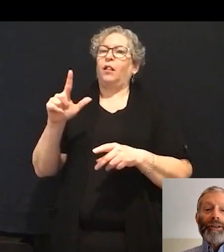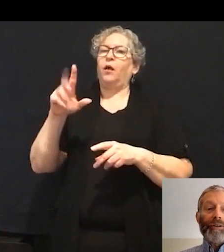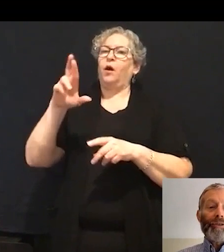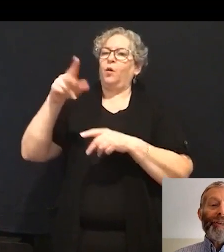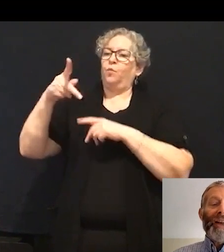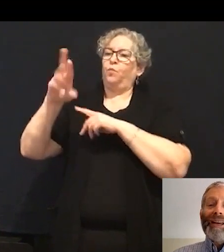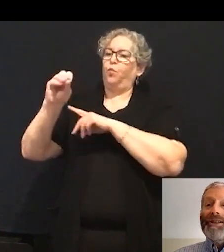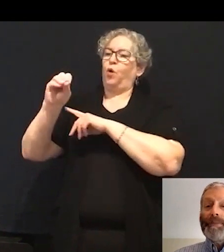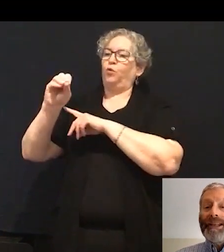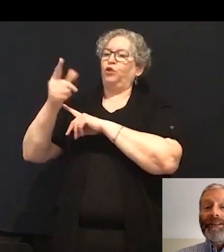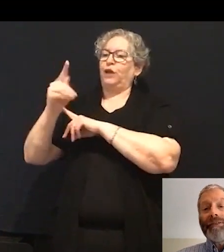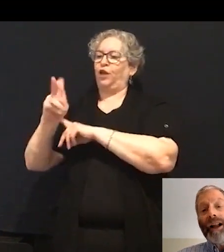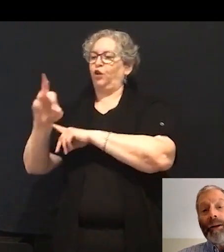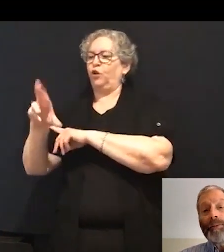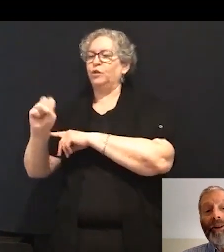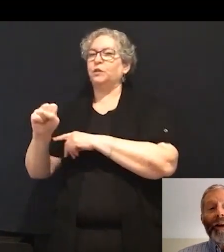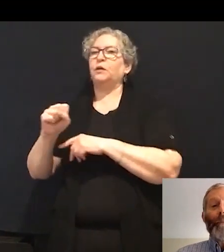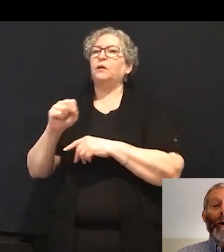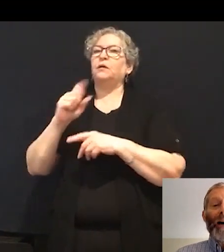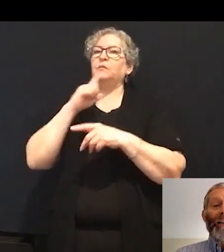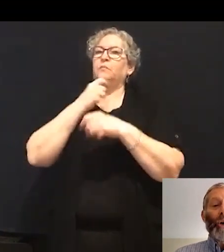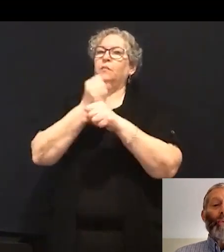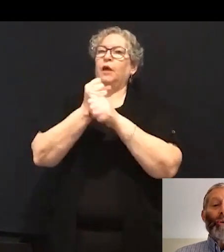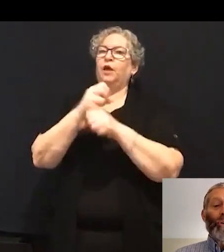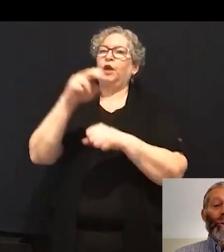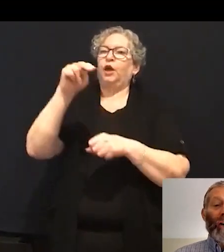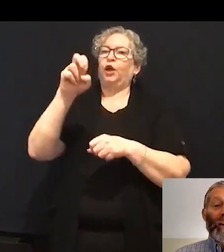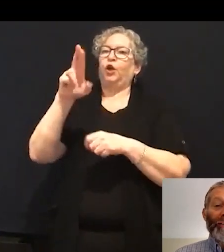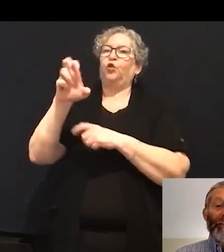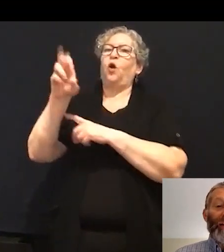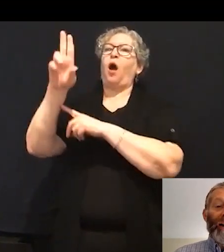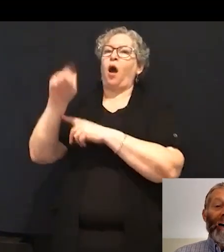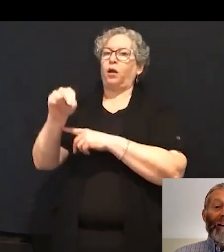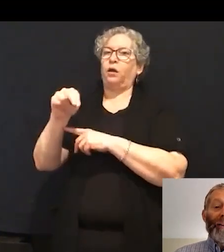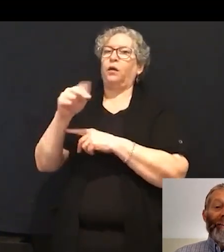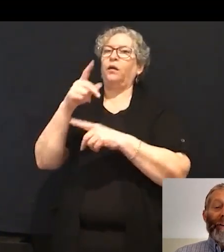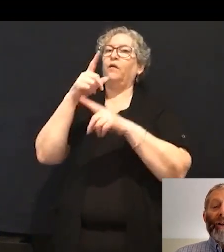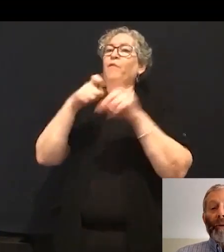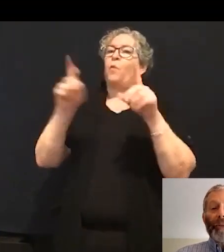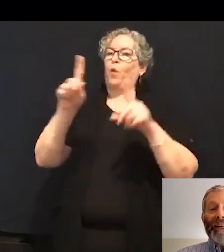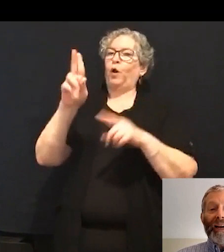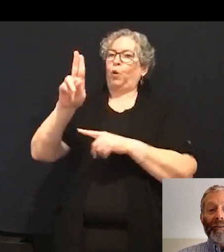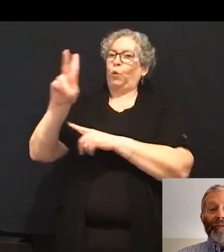is being developed by ReNeuron. They're a company out of the UK.